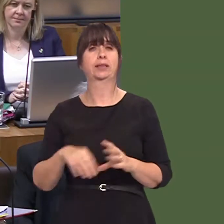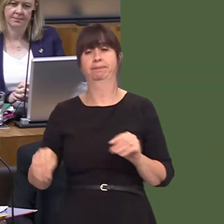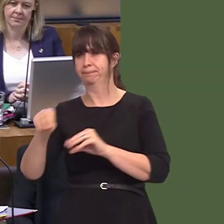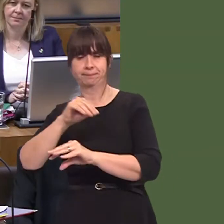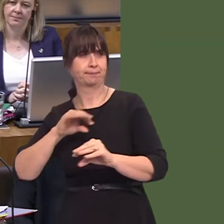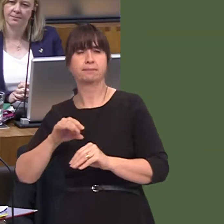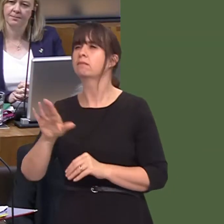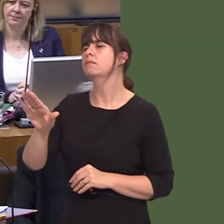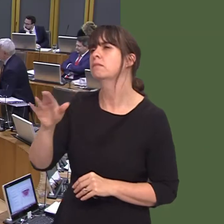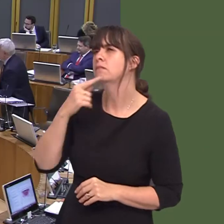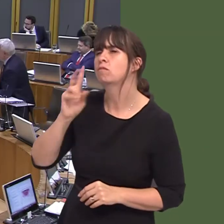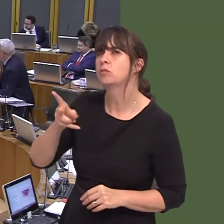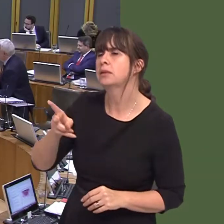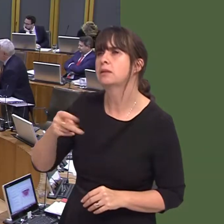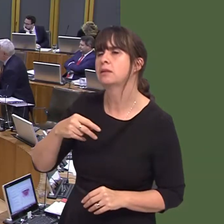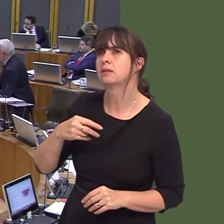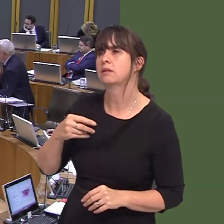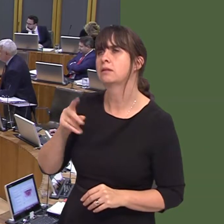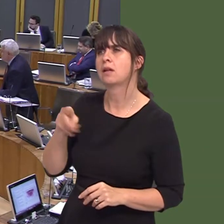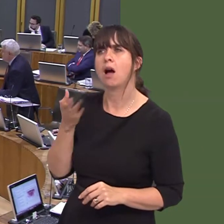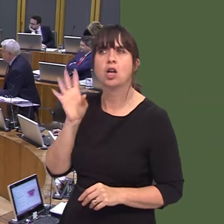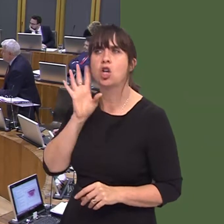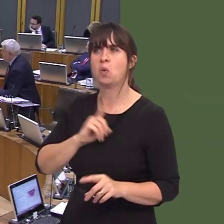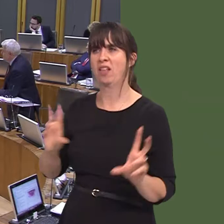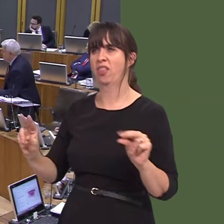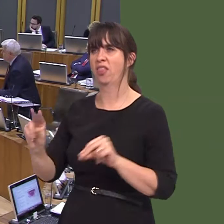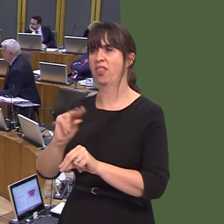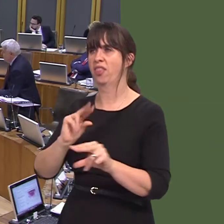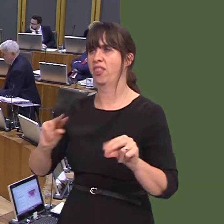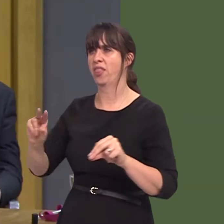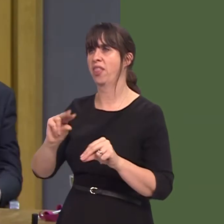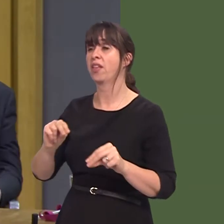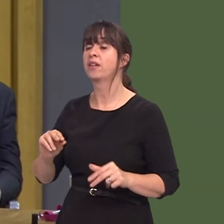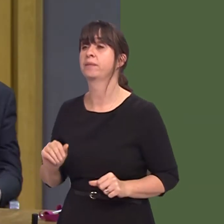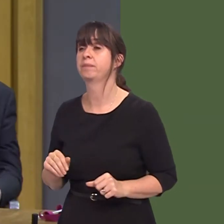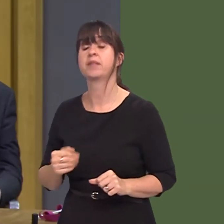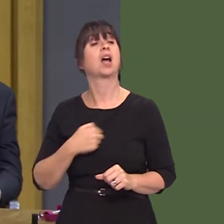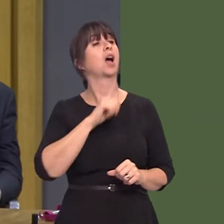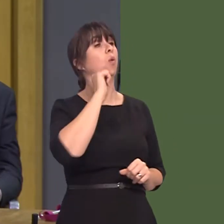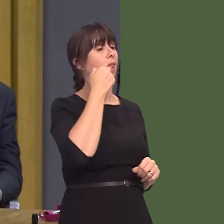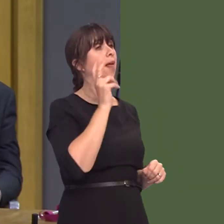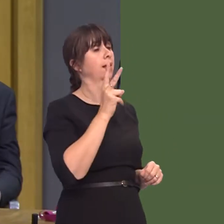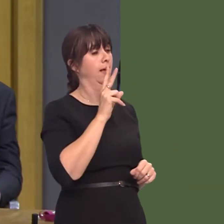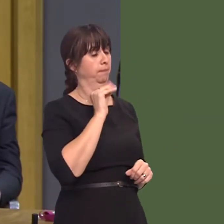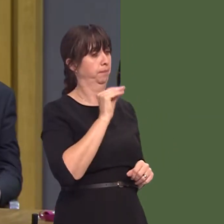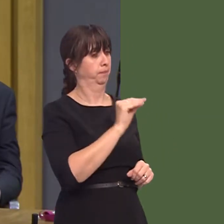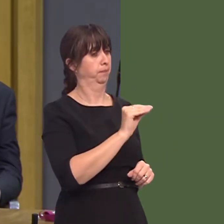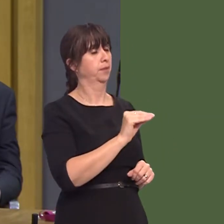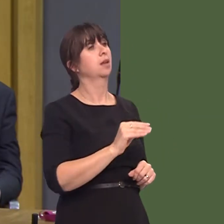Leanne Wood: I didnít hear your answer there, First Minister, because of the mutterings to your rear. Would you mind answering again?